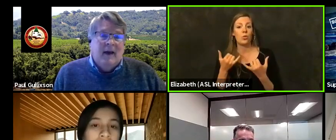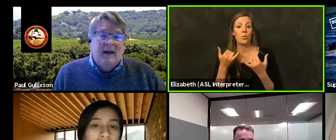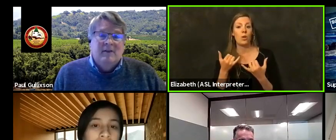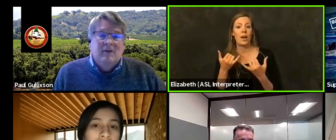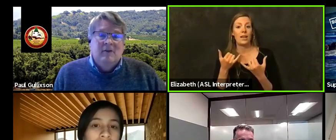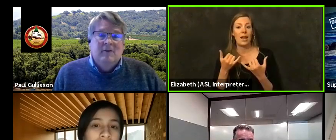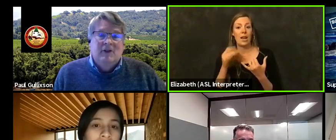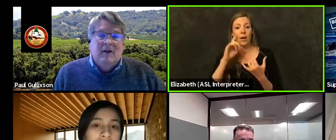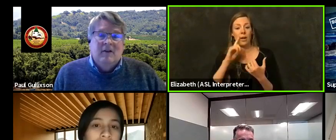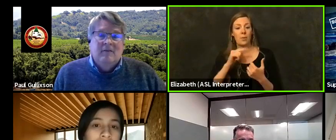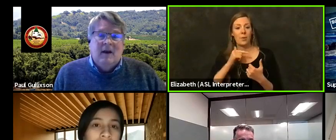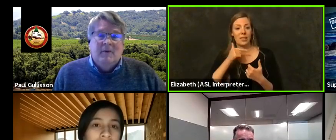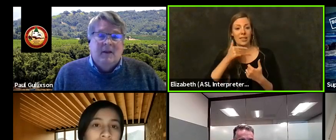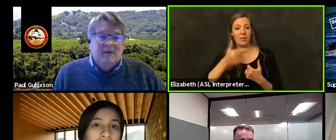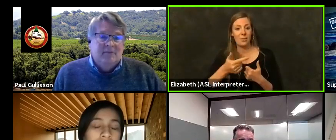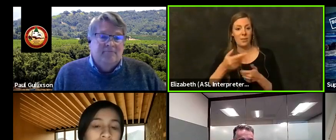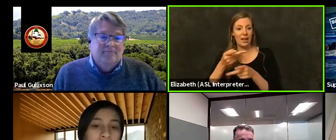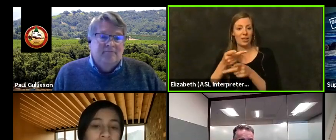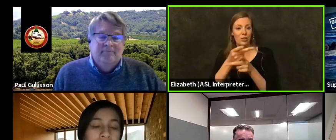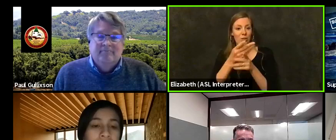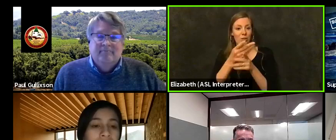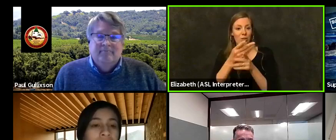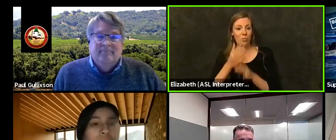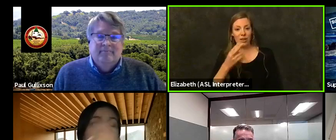go back to a chair, Hopkins.